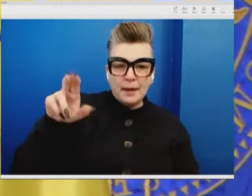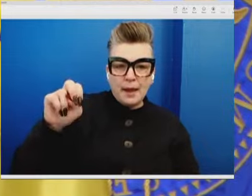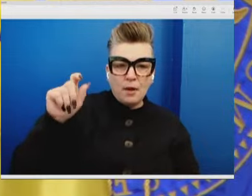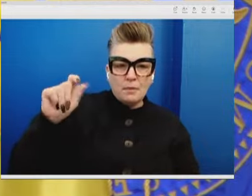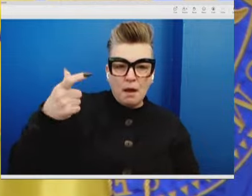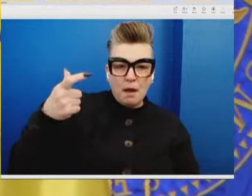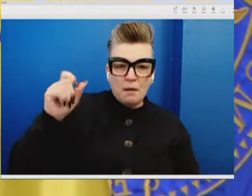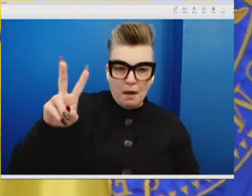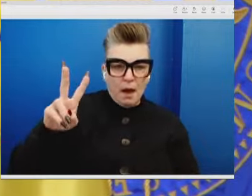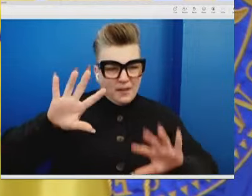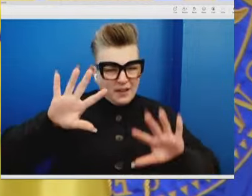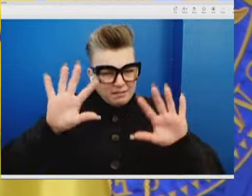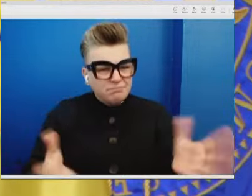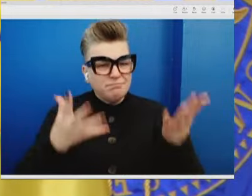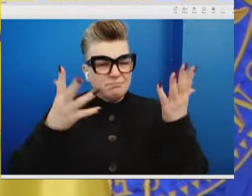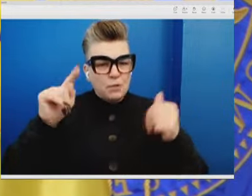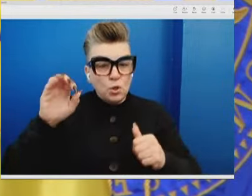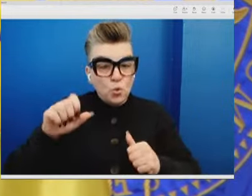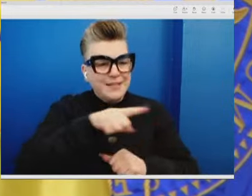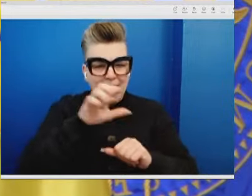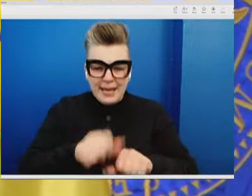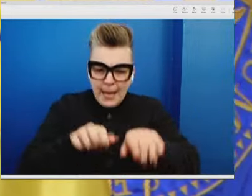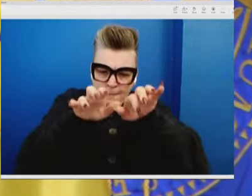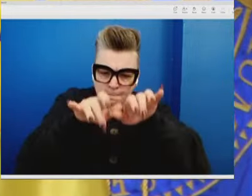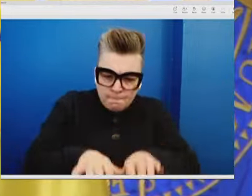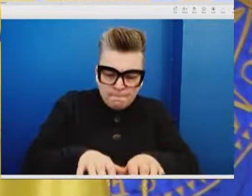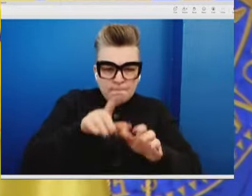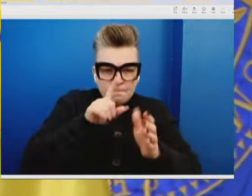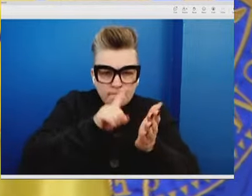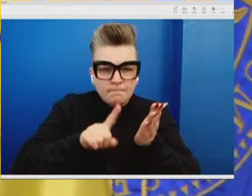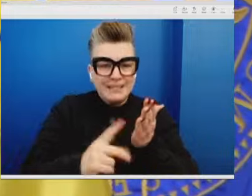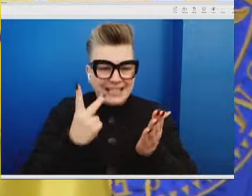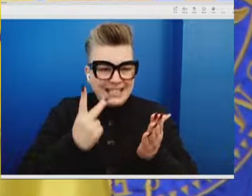this is just another step in that direction where we're modernizing Medicaid as well.